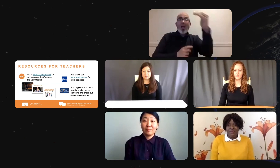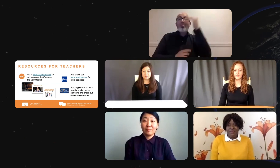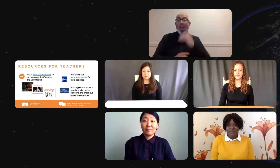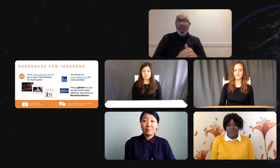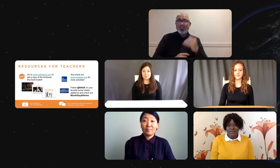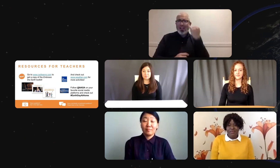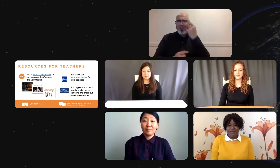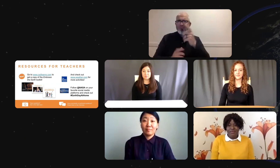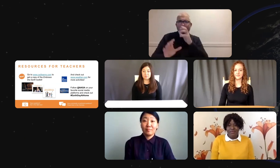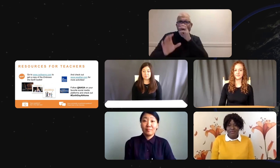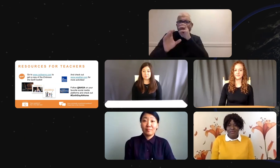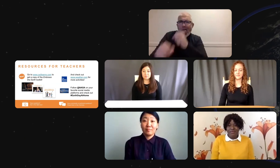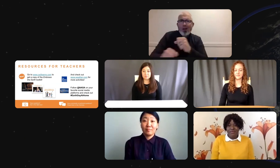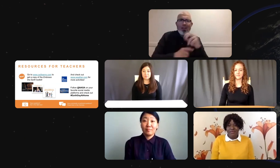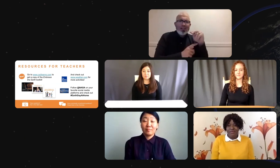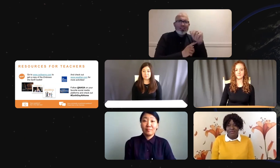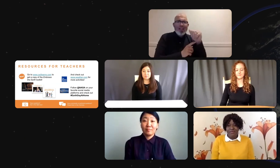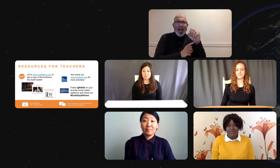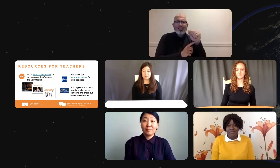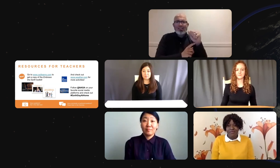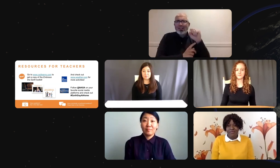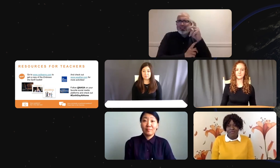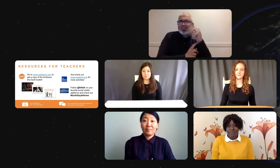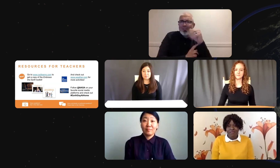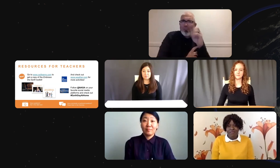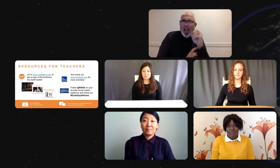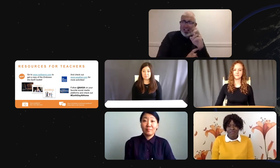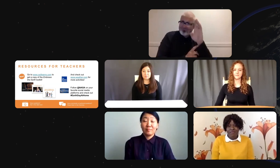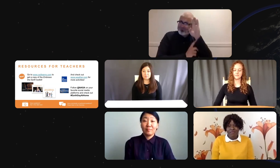Keep your eye on Earth Day activities.